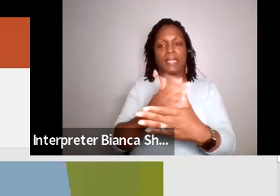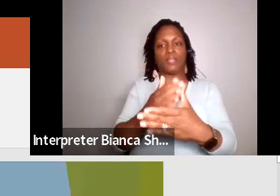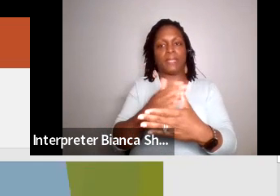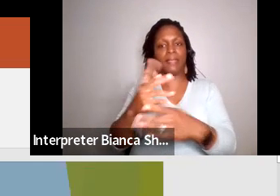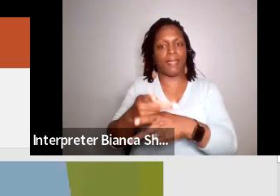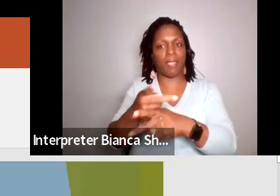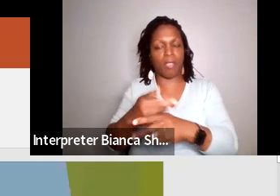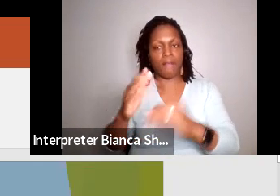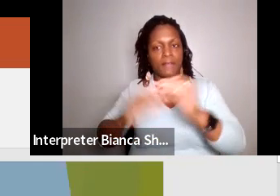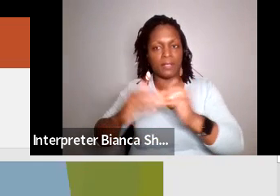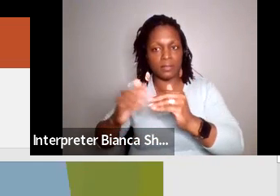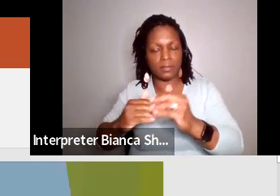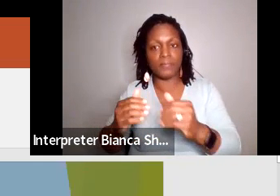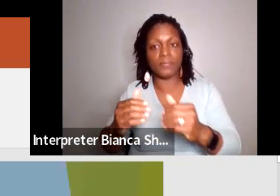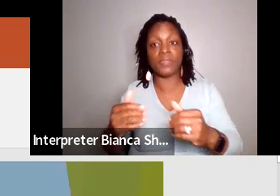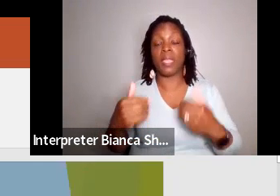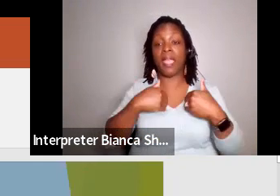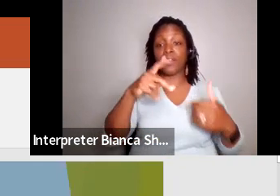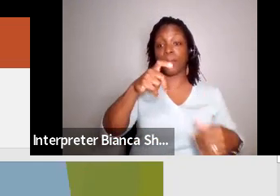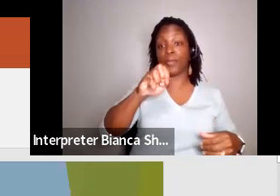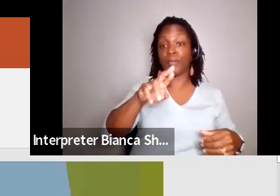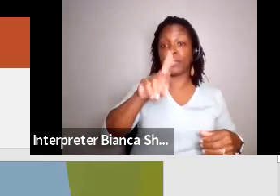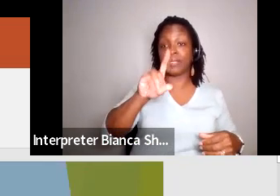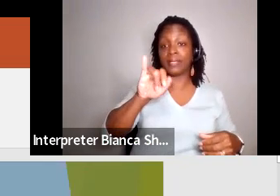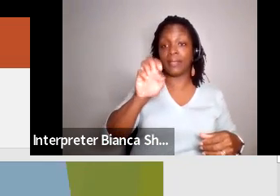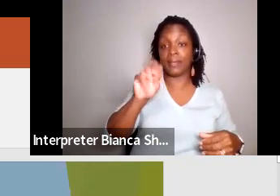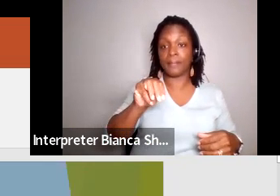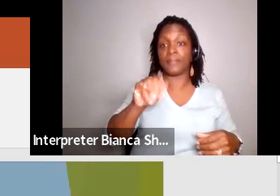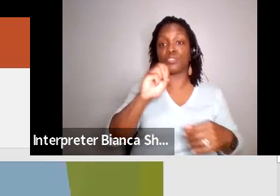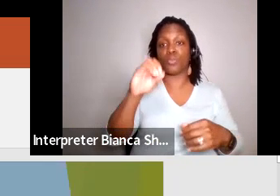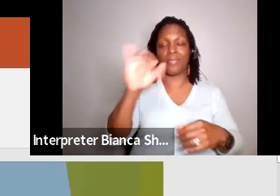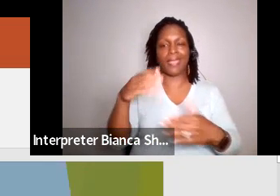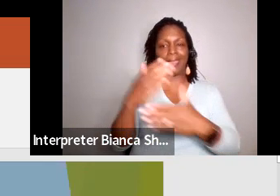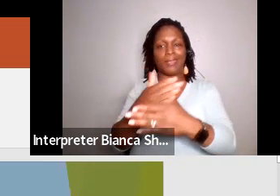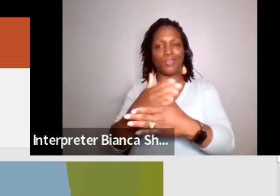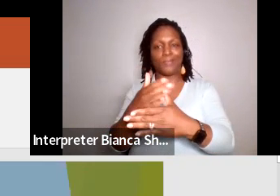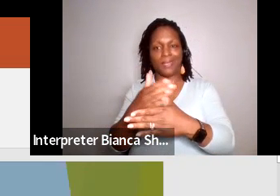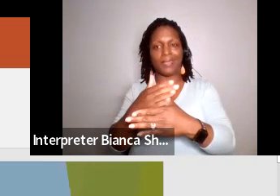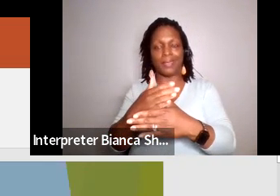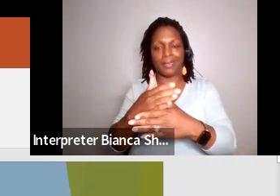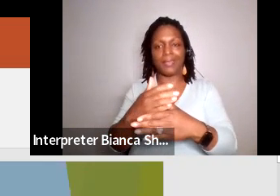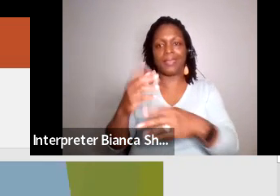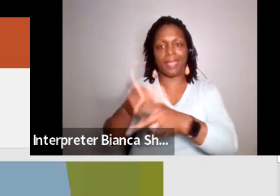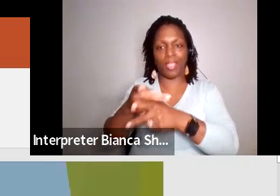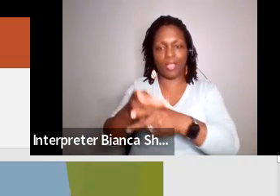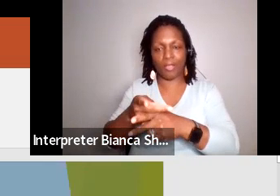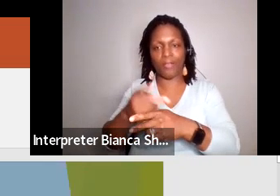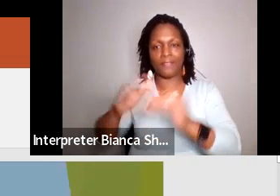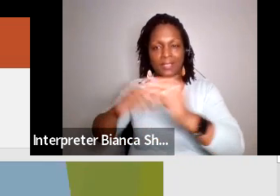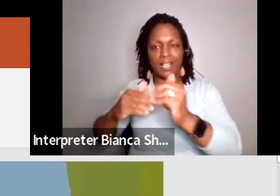There was a perdeum, so the intermediate care facilities are paid of an amount per day, which is called the purdium.